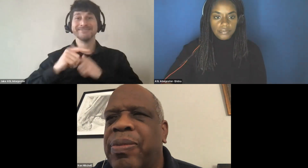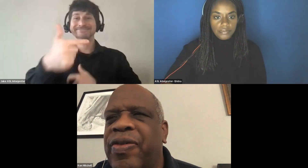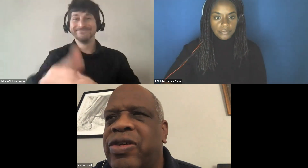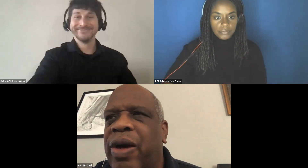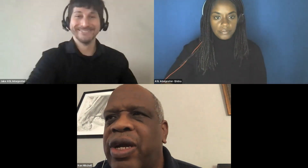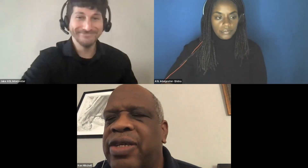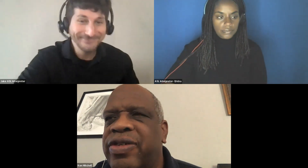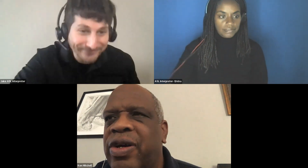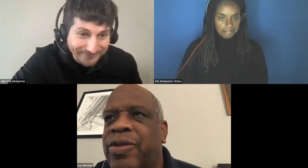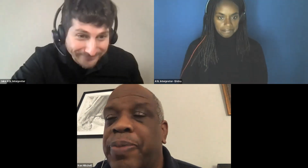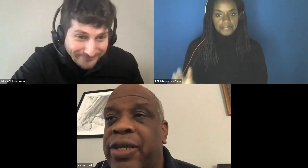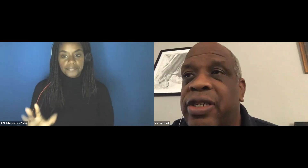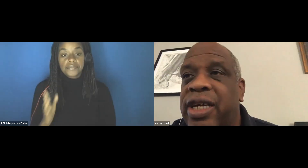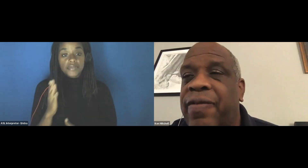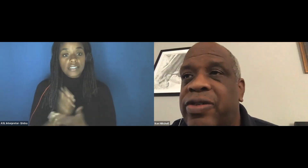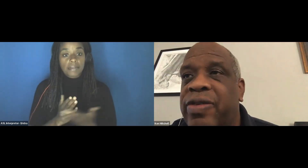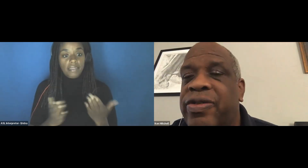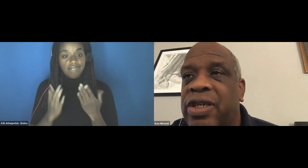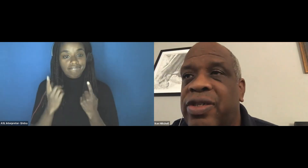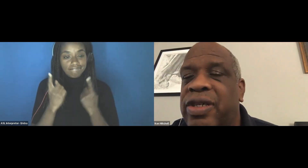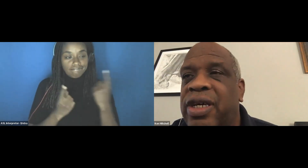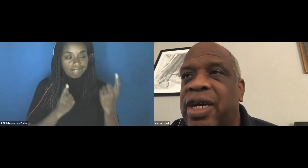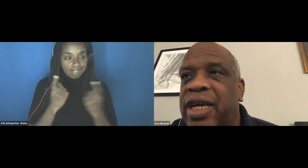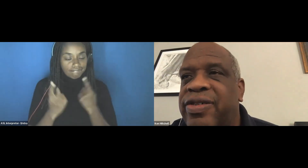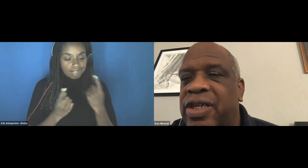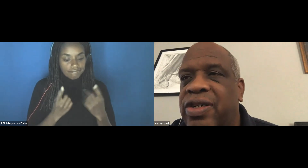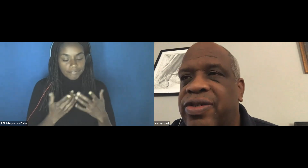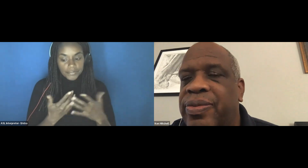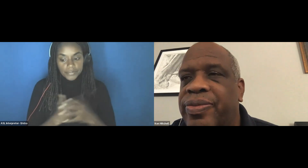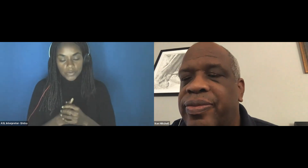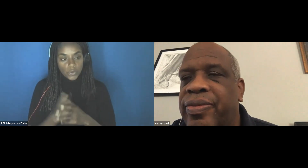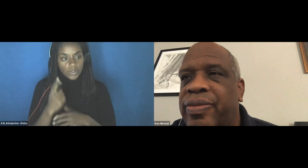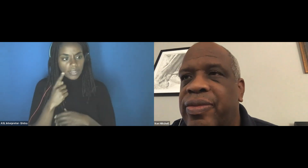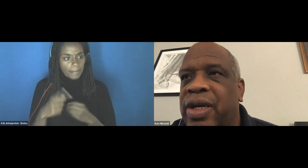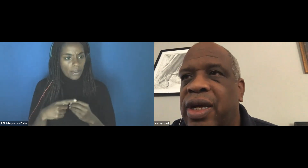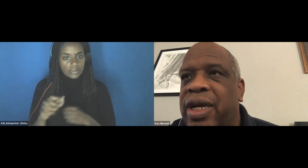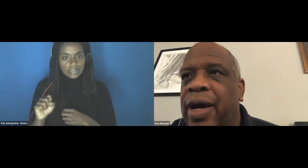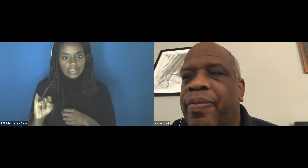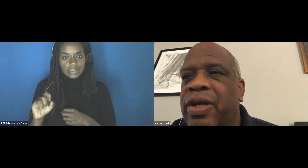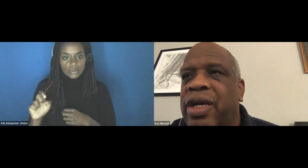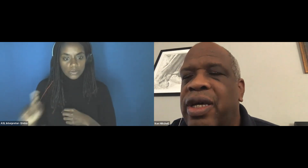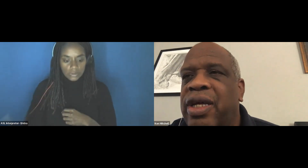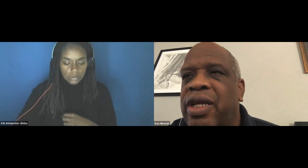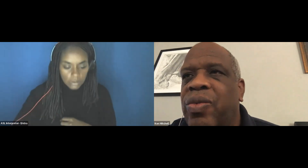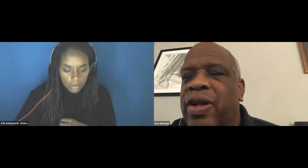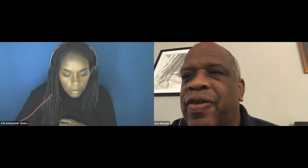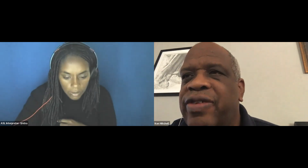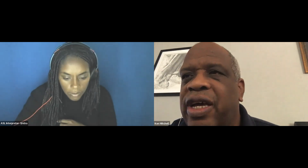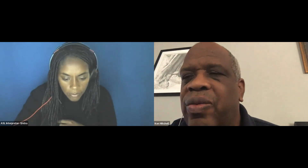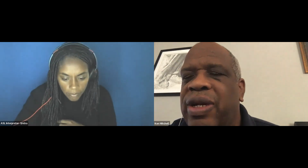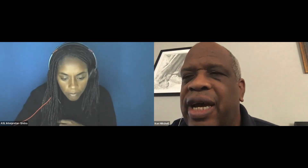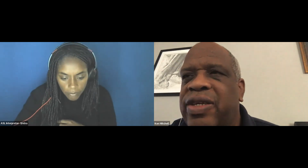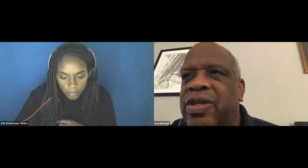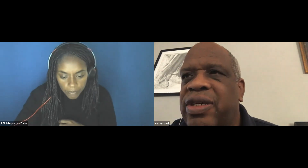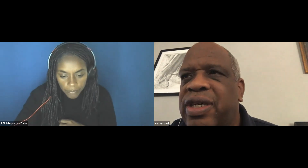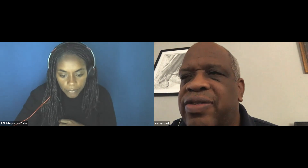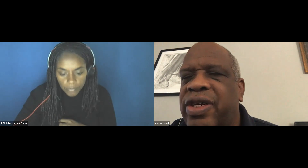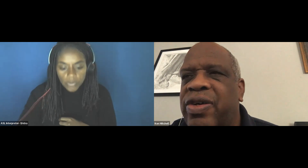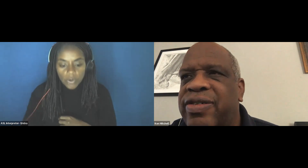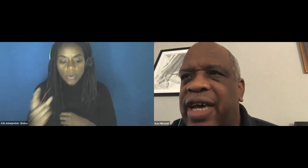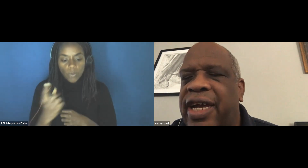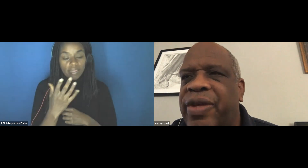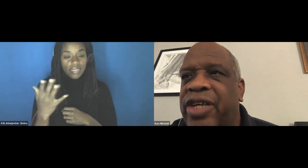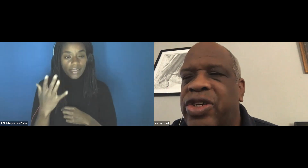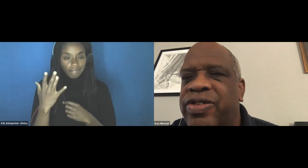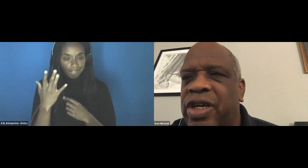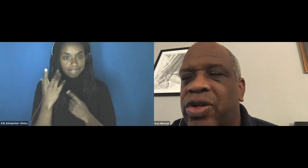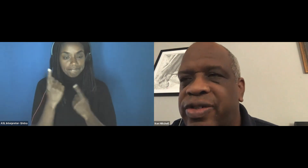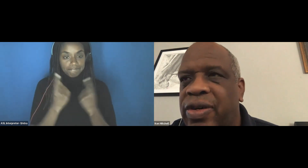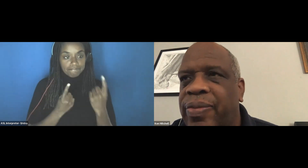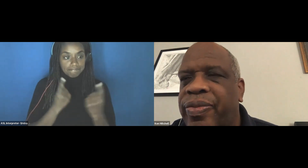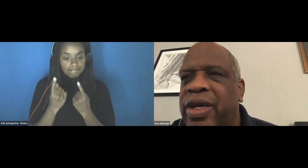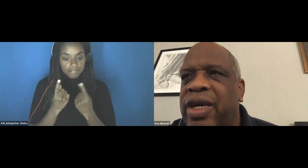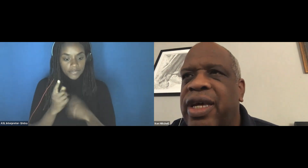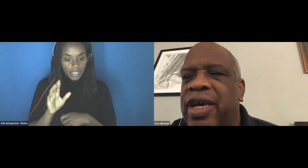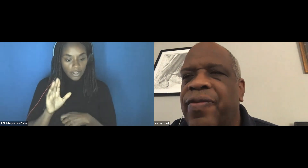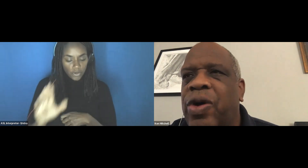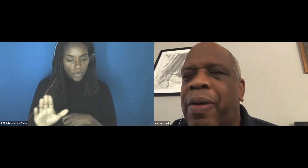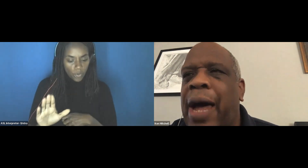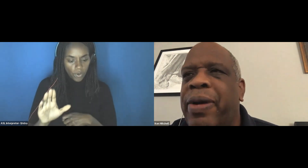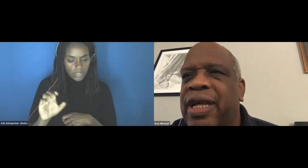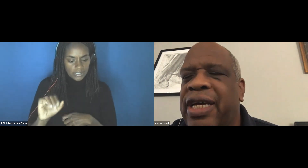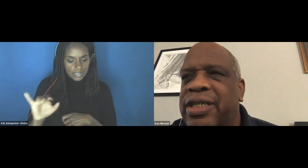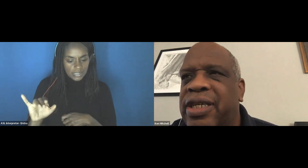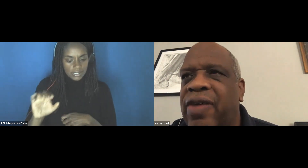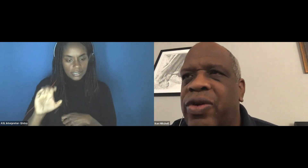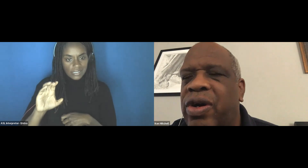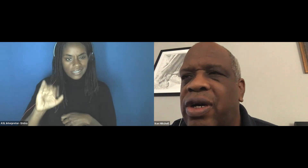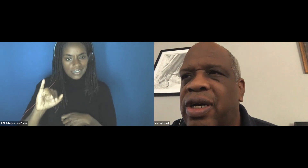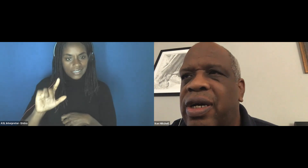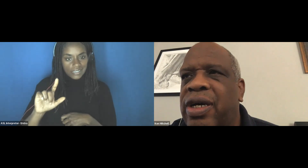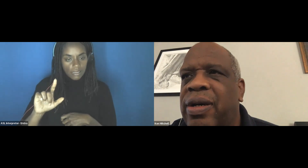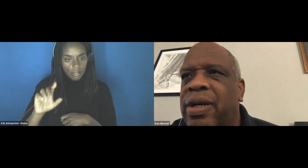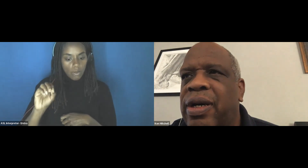Which we will talk about a little bit in a minute.